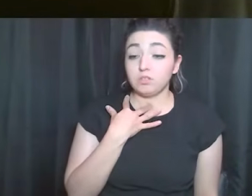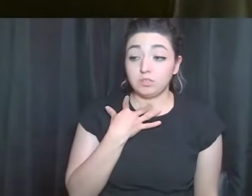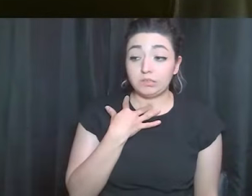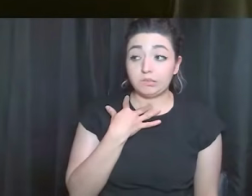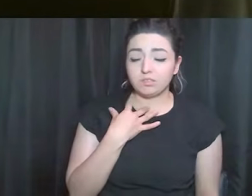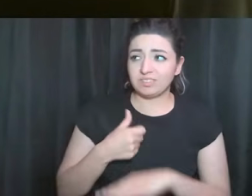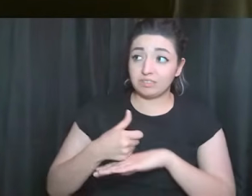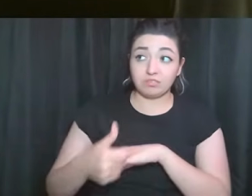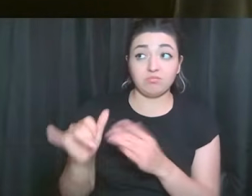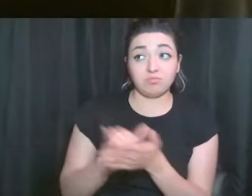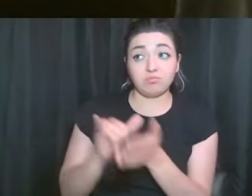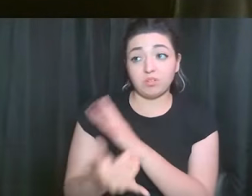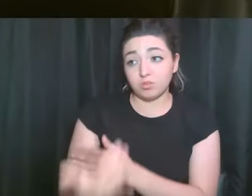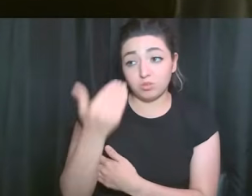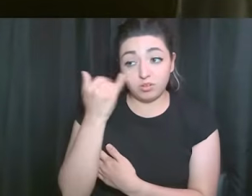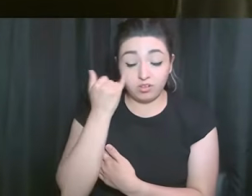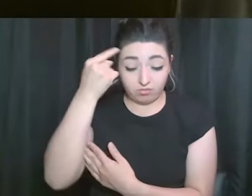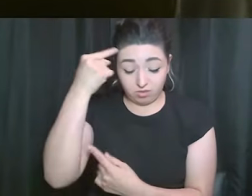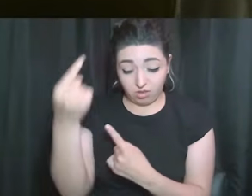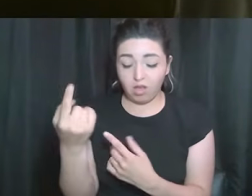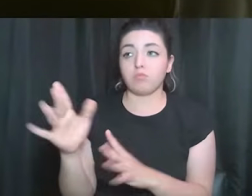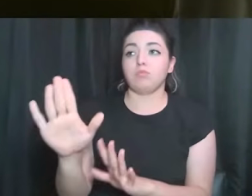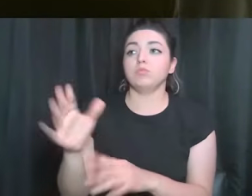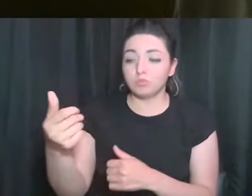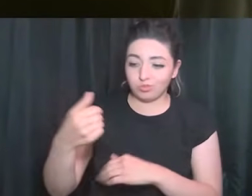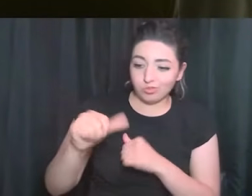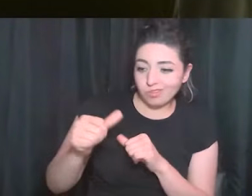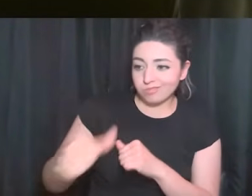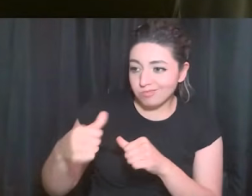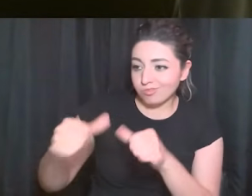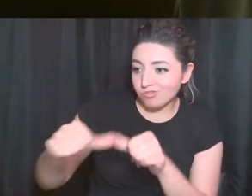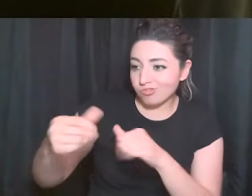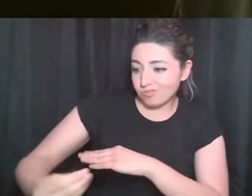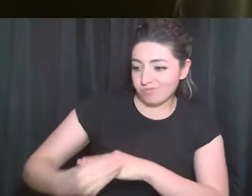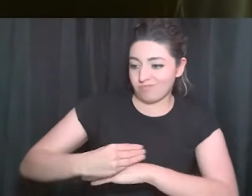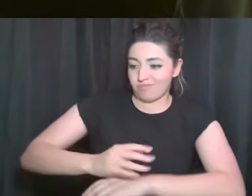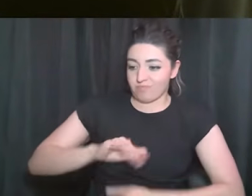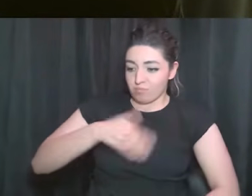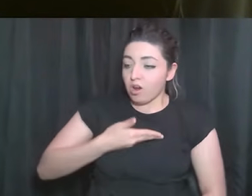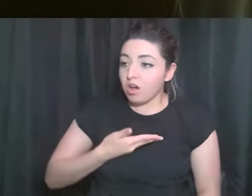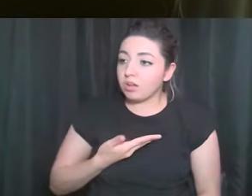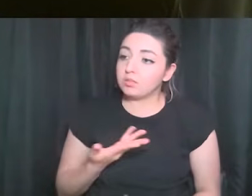Well, I... I can't blame you. If you thought I was messing with you, I probably gave you a good reason. Perhaps.